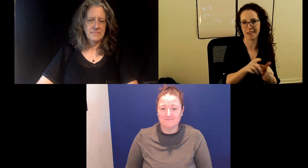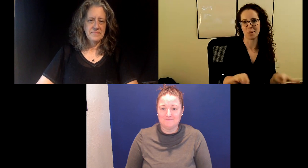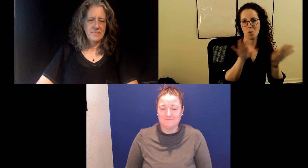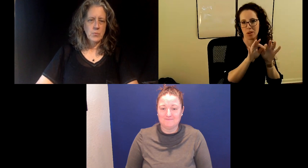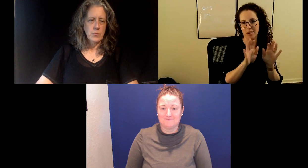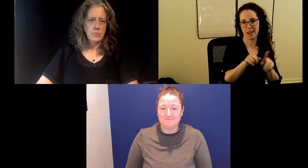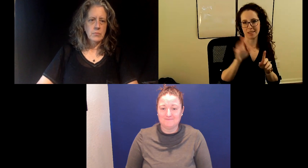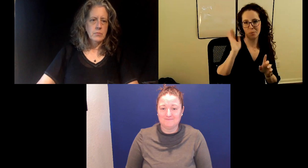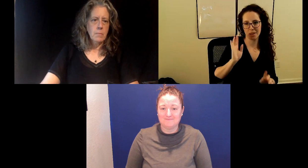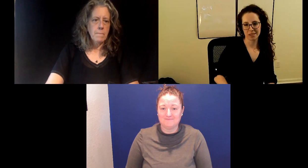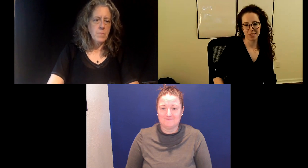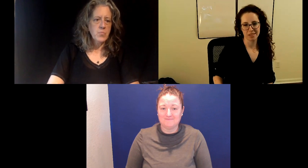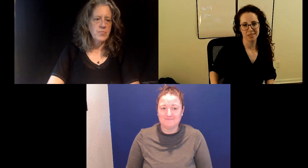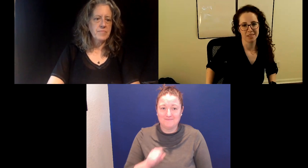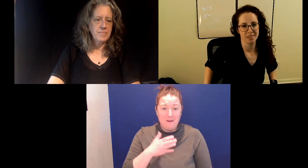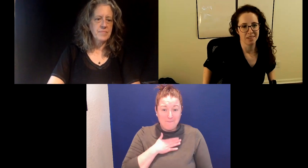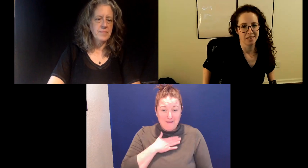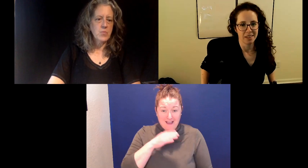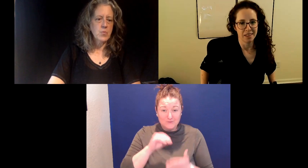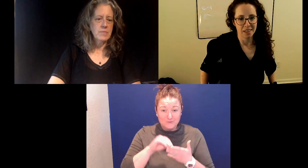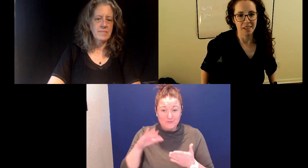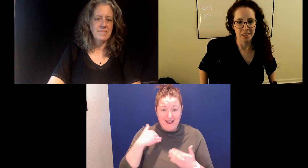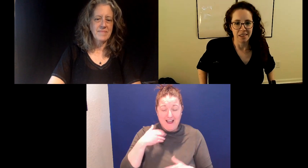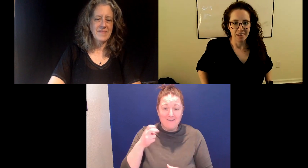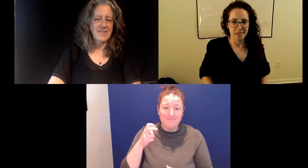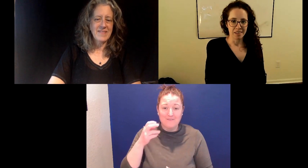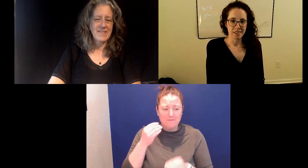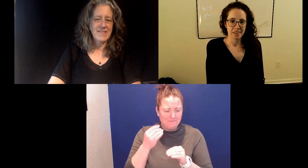find those answers and then work on it so it's just as important it was in the past